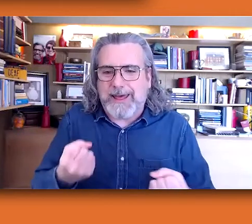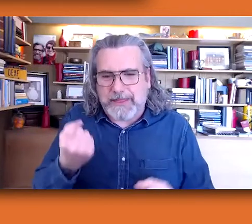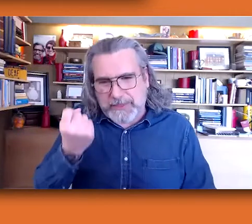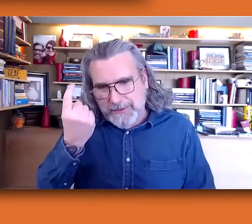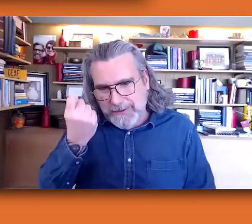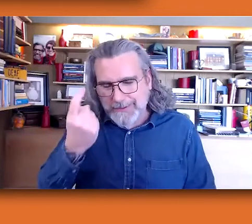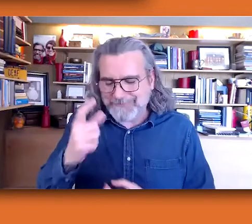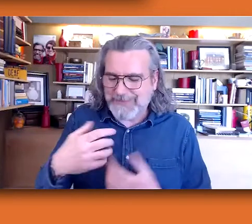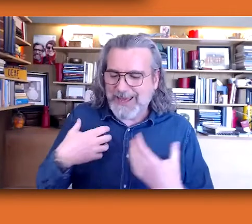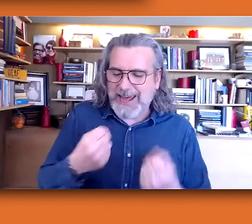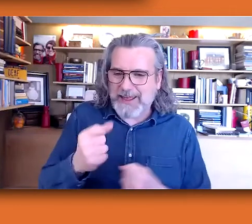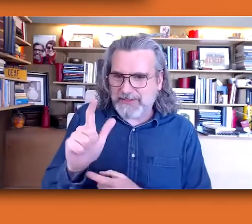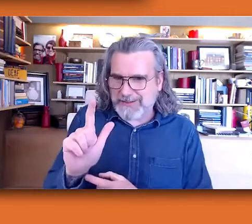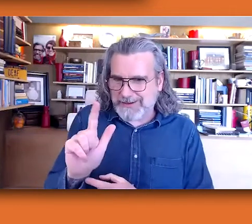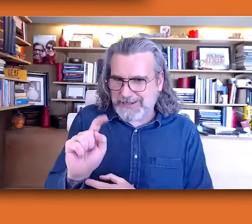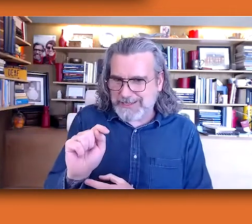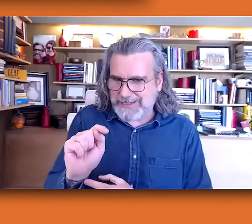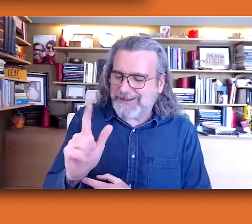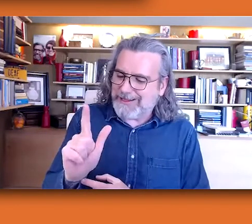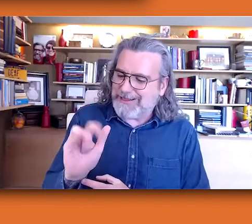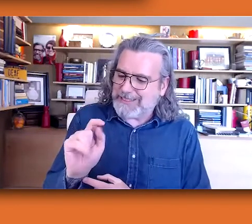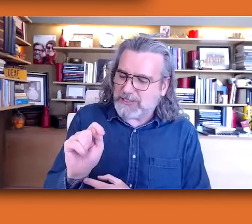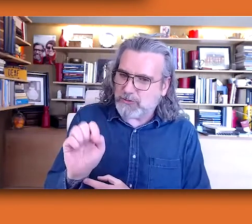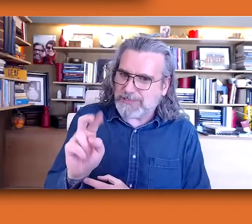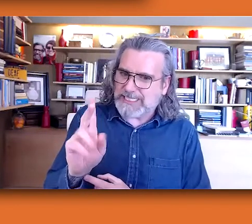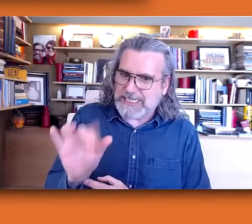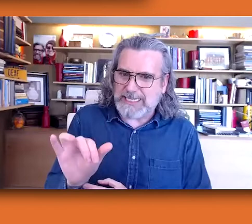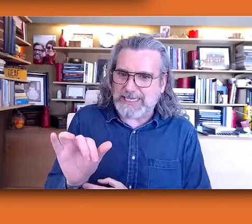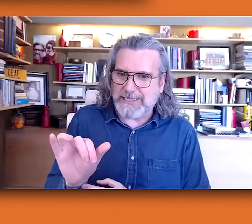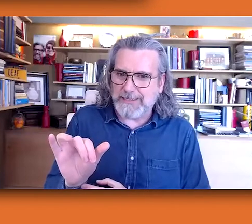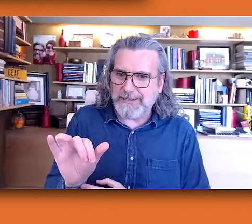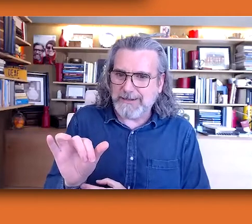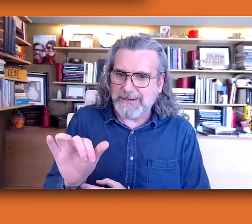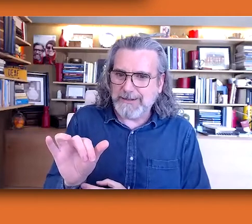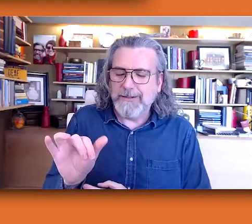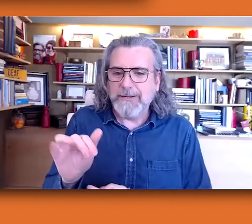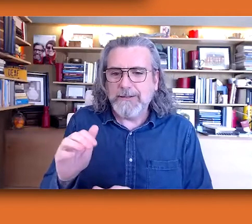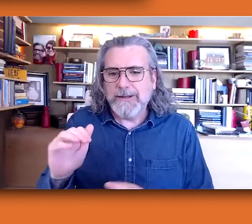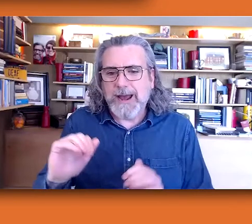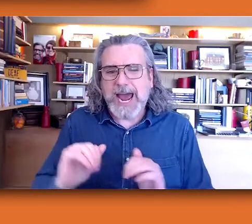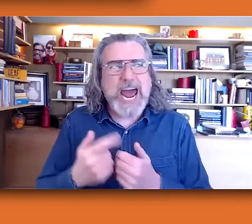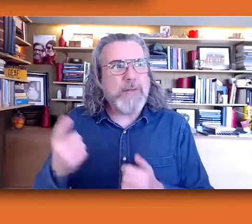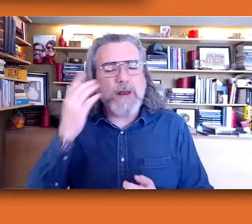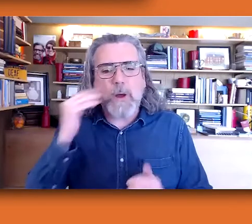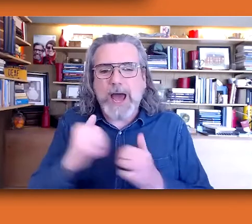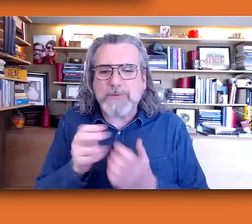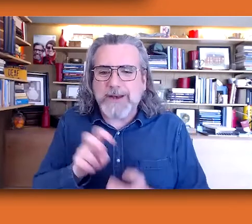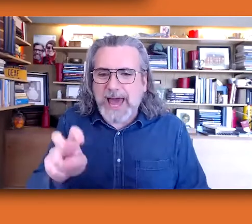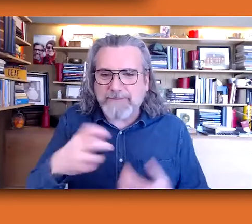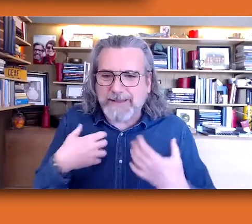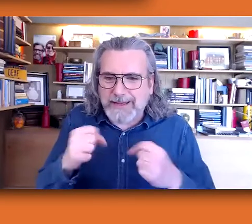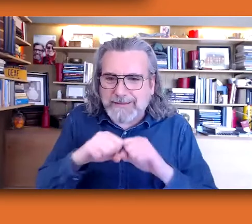but I also am involved in research related to deaf health literacy, so, how deaf people know how to navigate